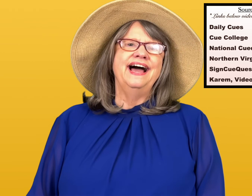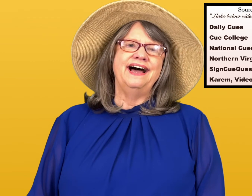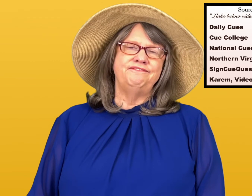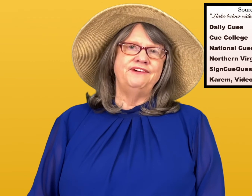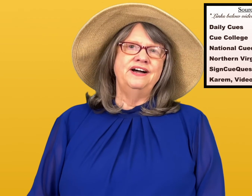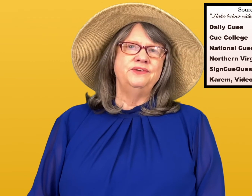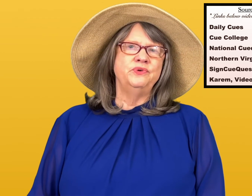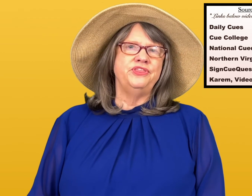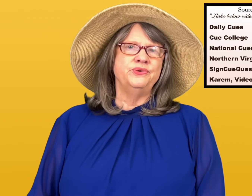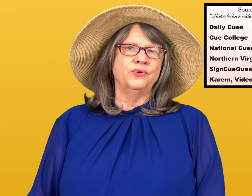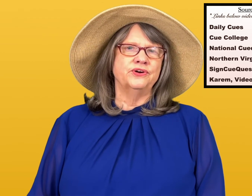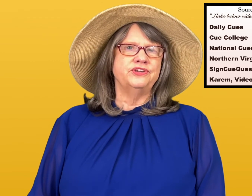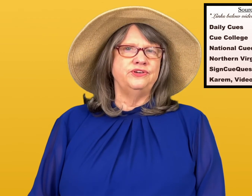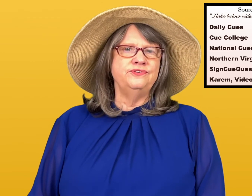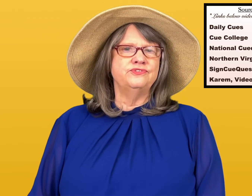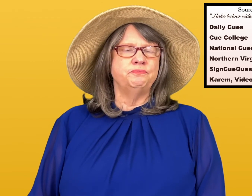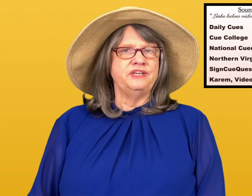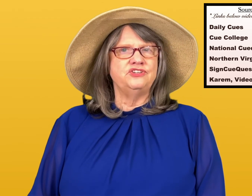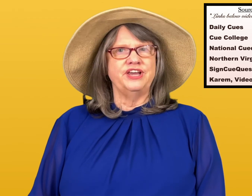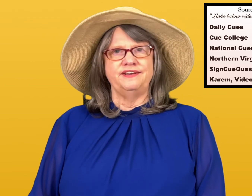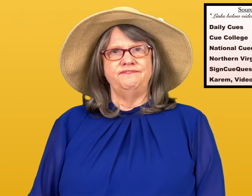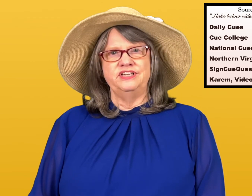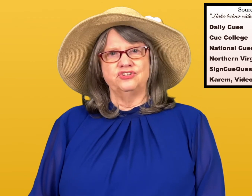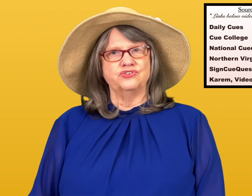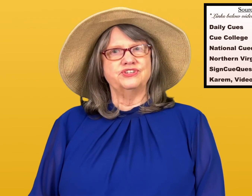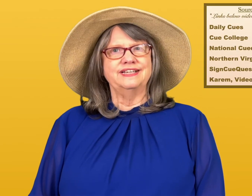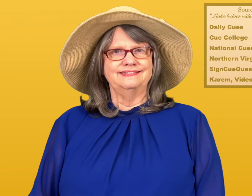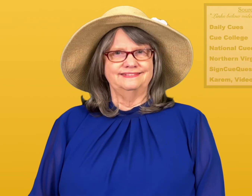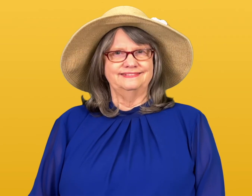Have fun with your Cued Speech adventures! 🤔